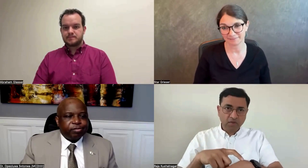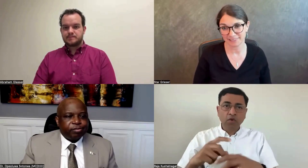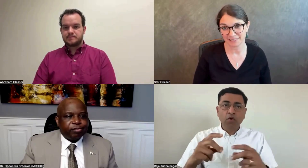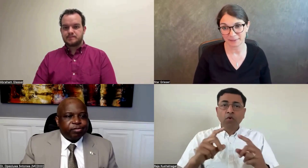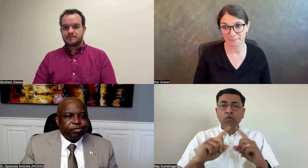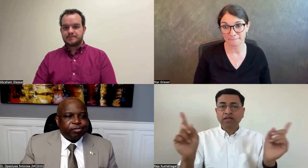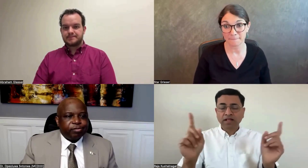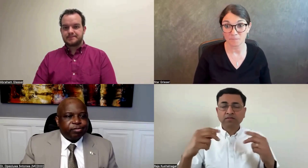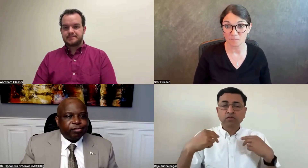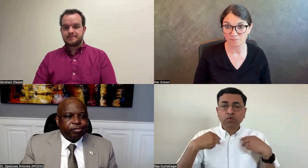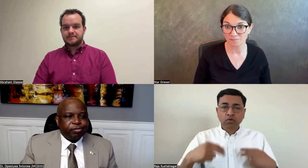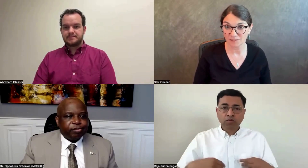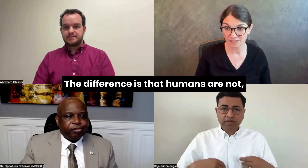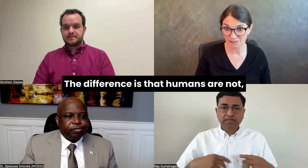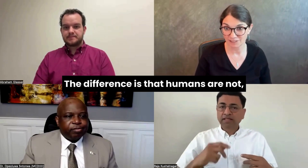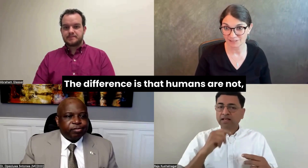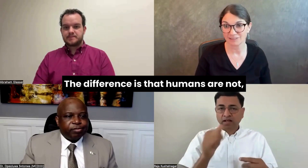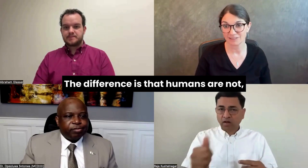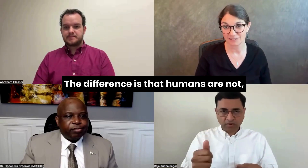The difference is that humans are not,